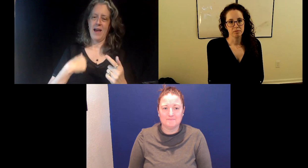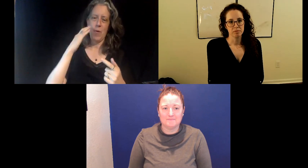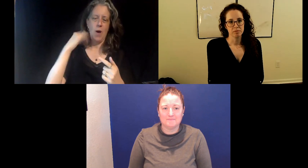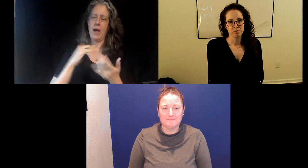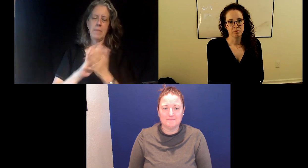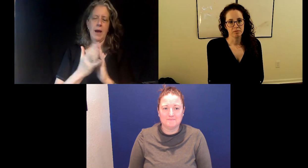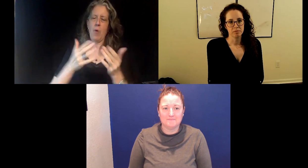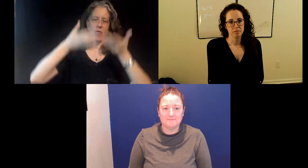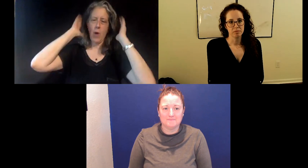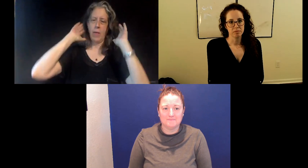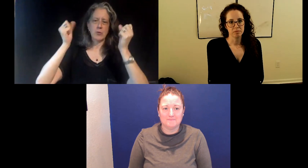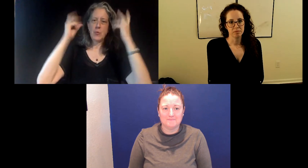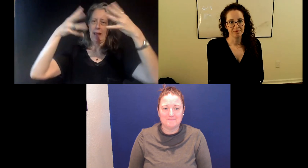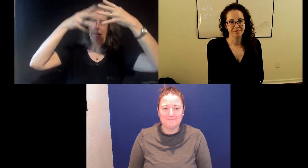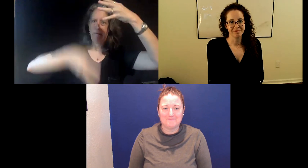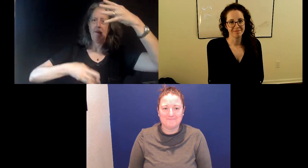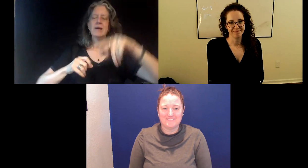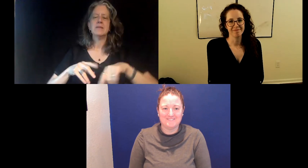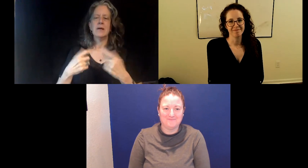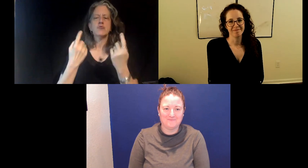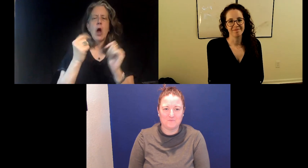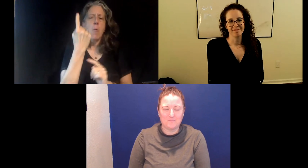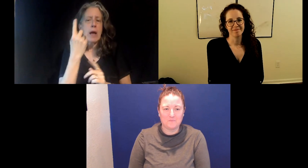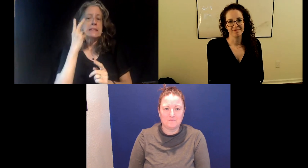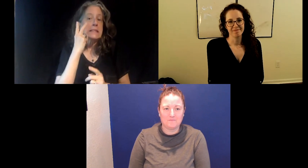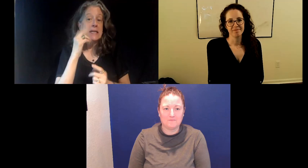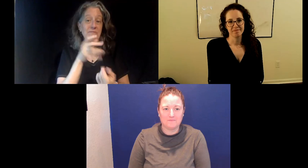and pick one try it and you know don't let yourself get overwhelmed